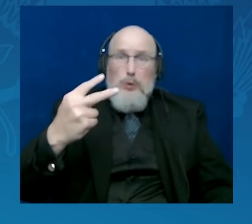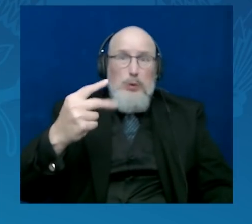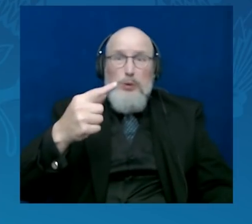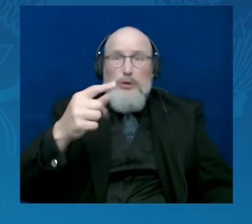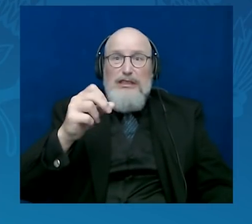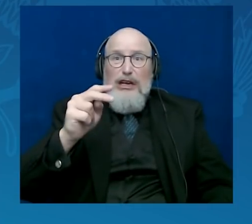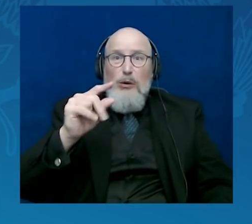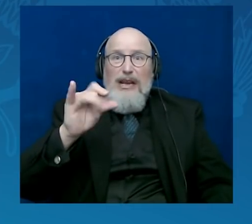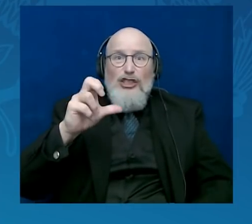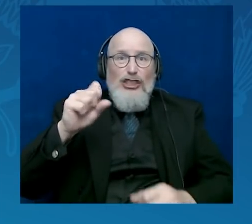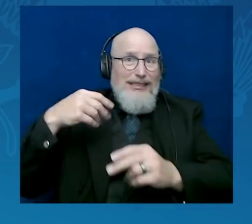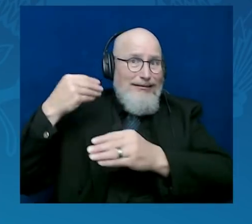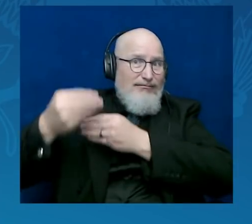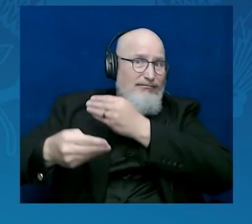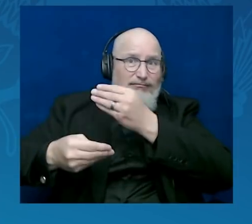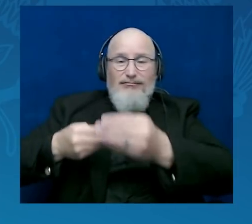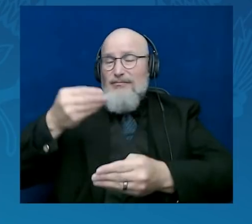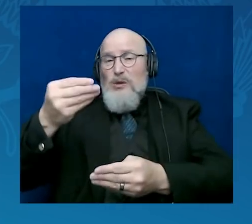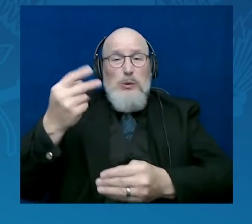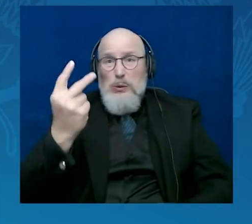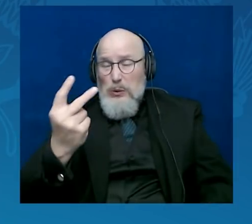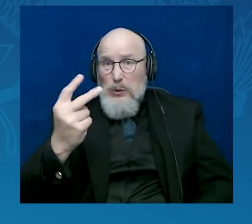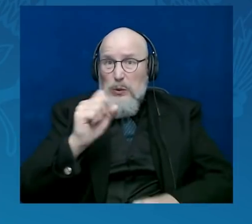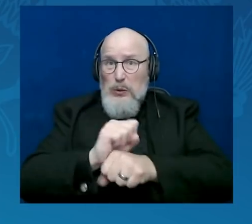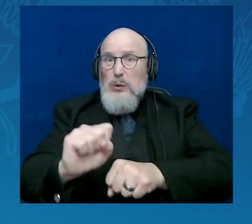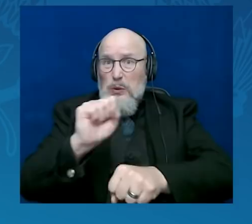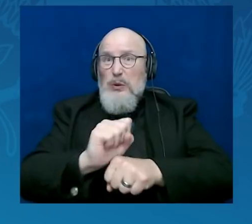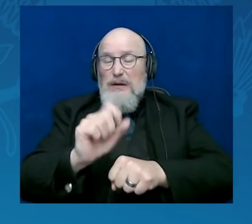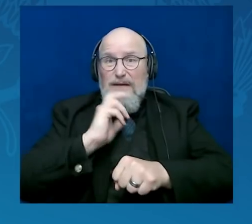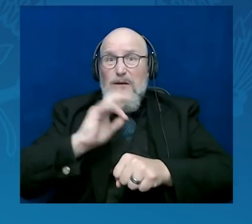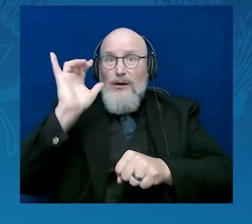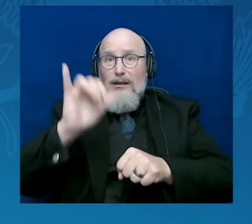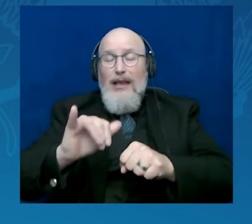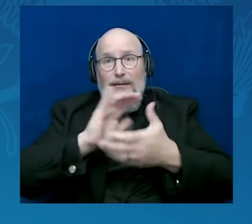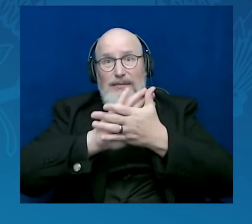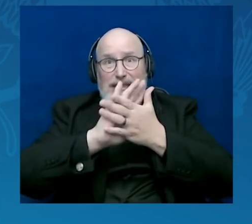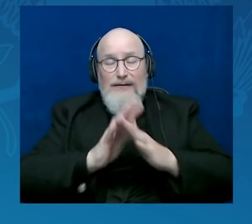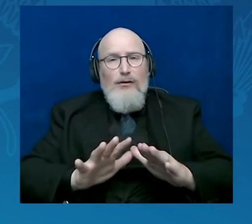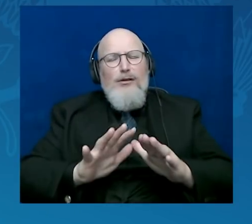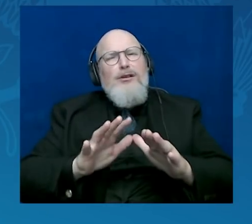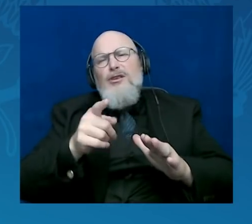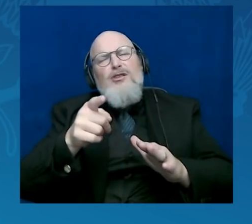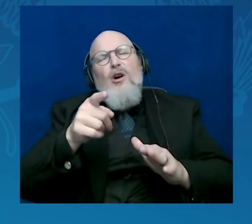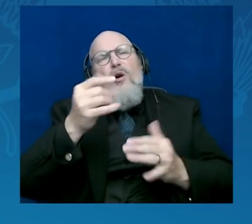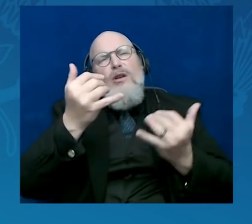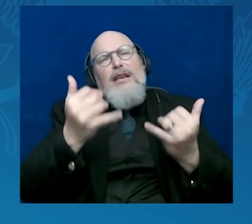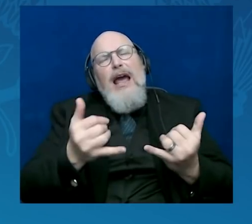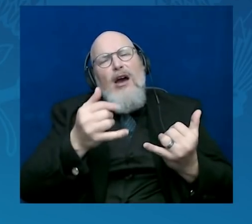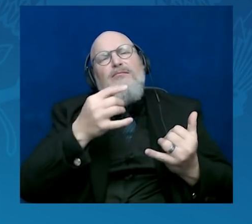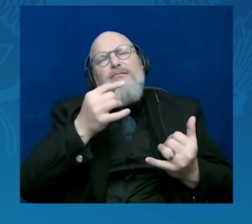So, the question is: If you could reflect a bit about how you think about this and what,